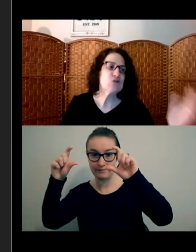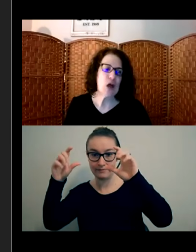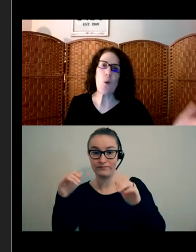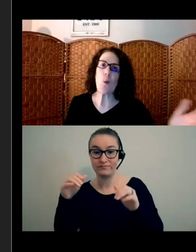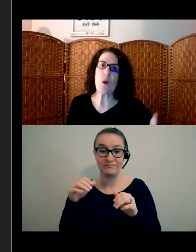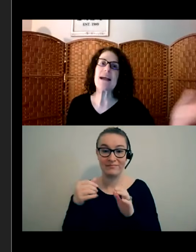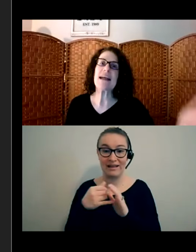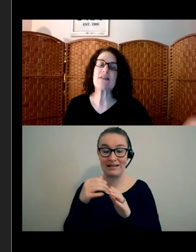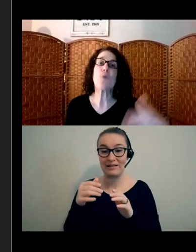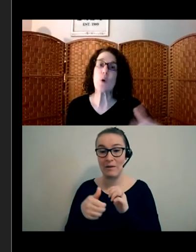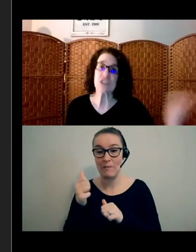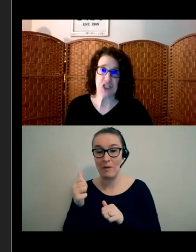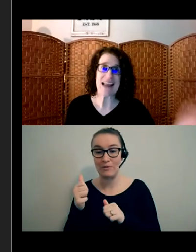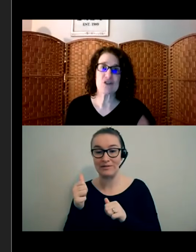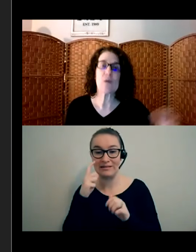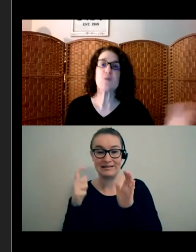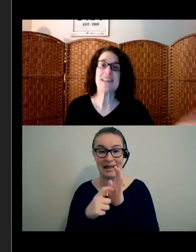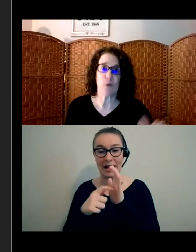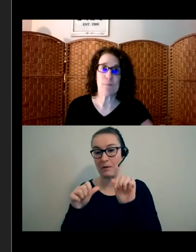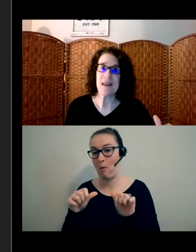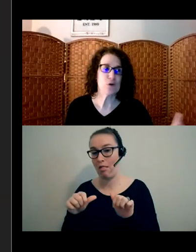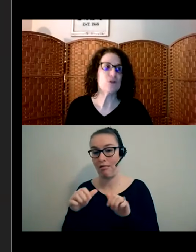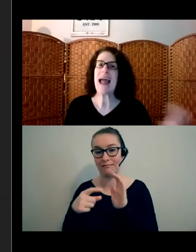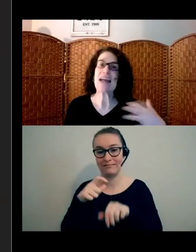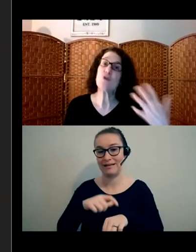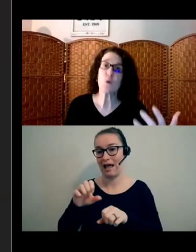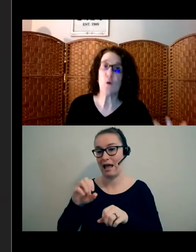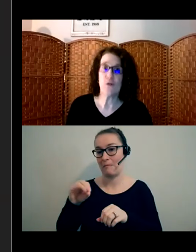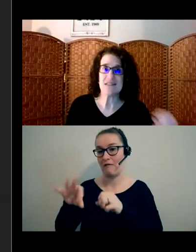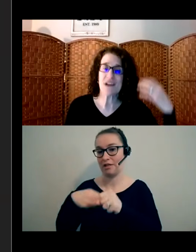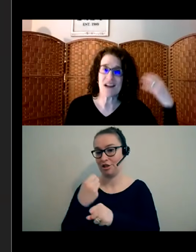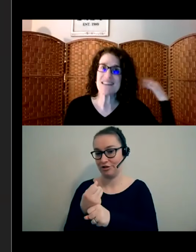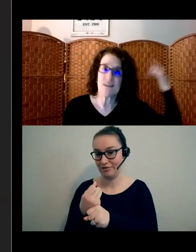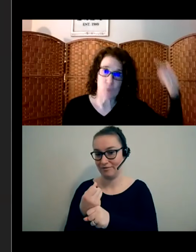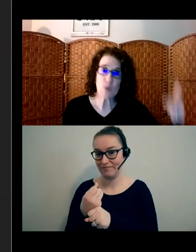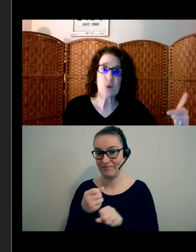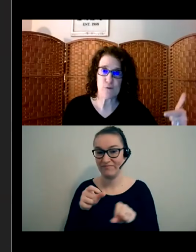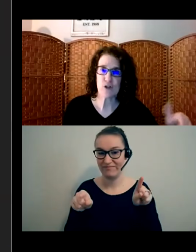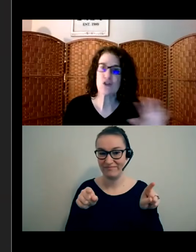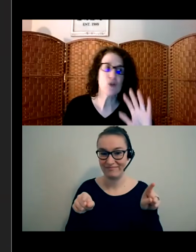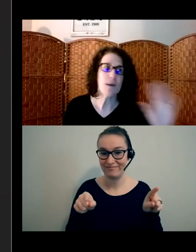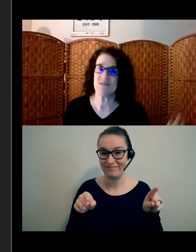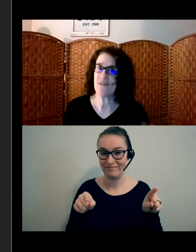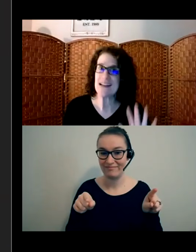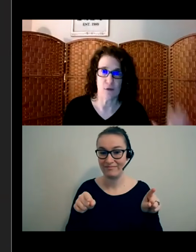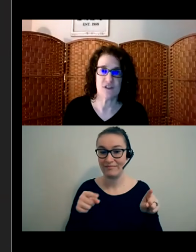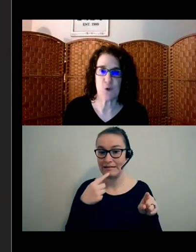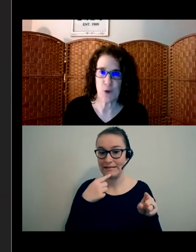So the voice changed, it was different people, and you don't know this because it's a voiceover -- nobody's face is on the screen.